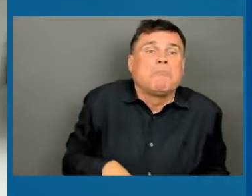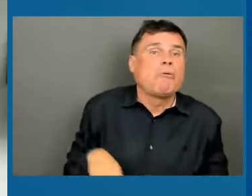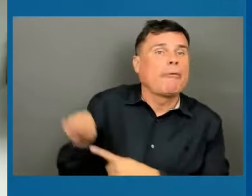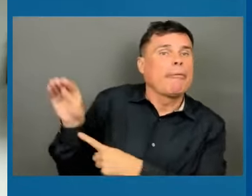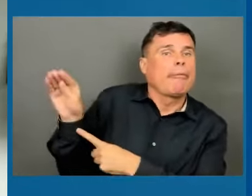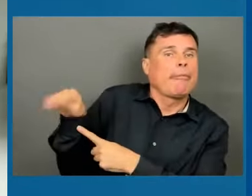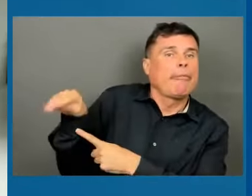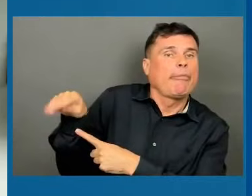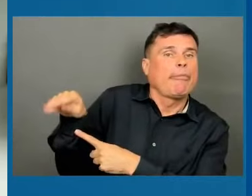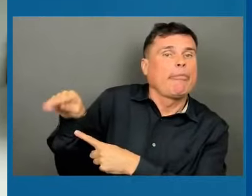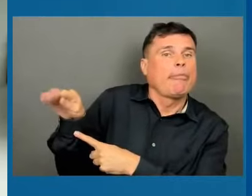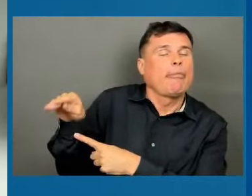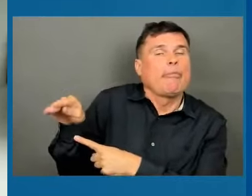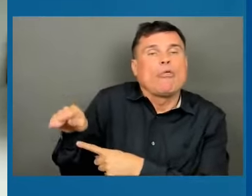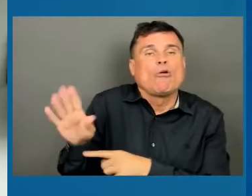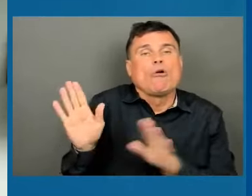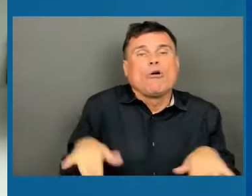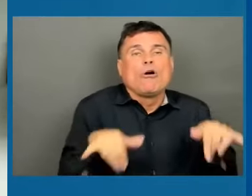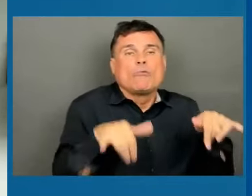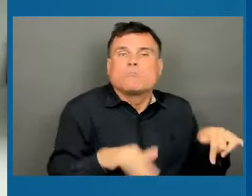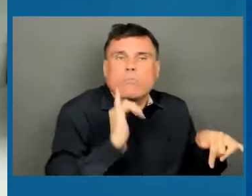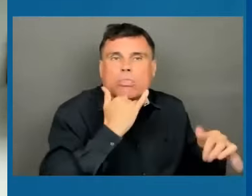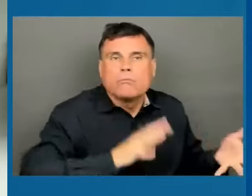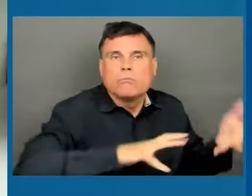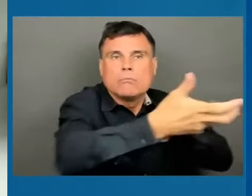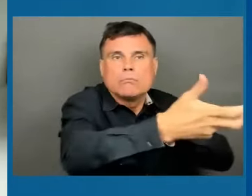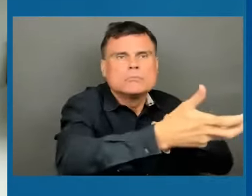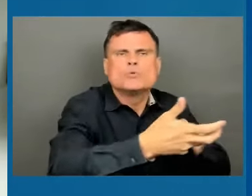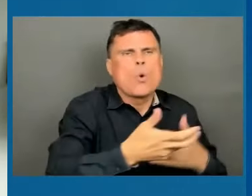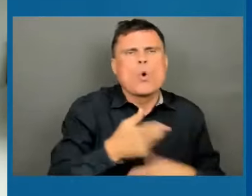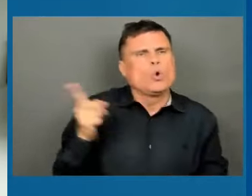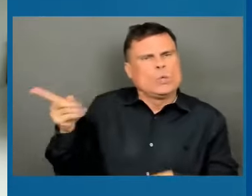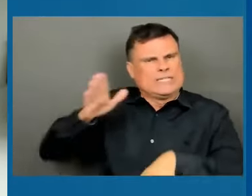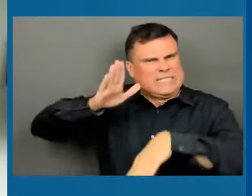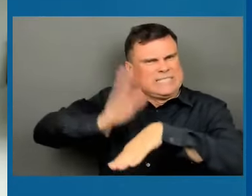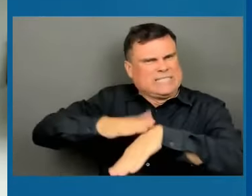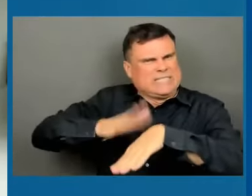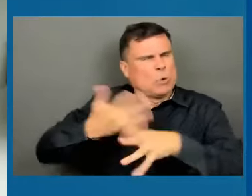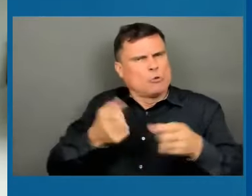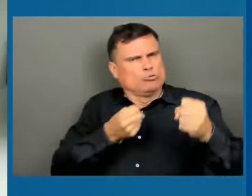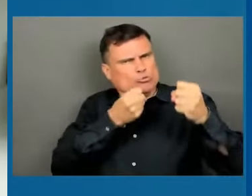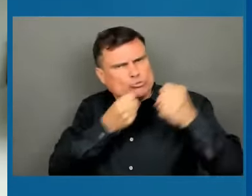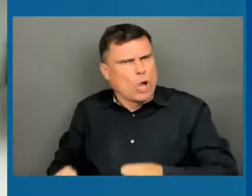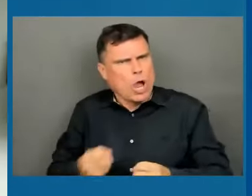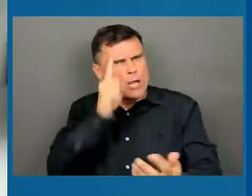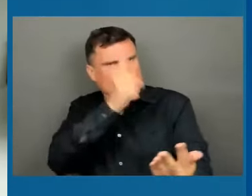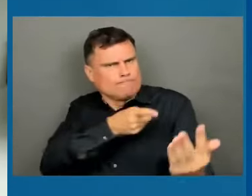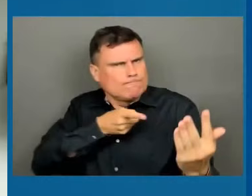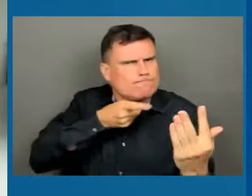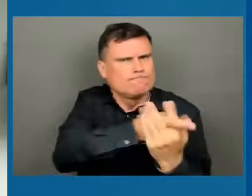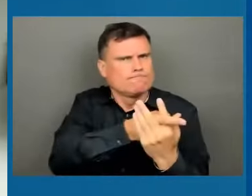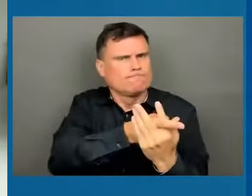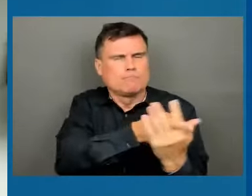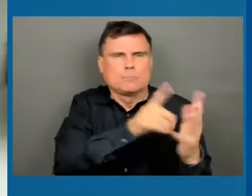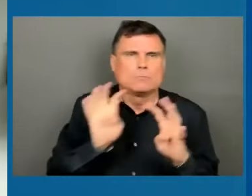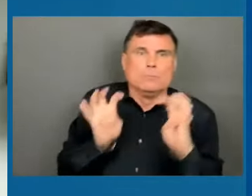people? Yes, Peter from emergency management B.C. Biggest message I'd like to put out today is that importance on really